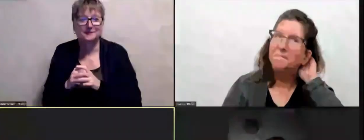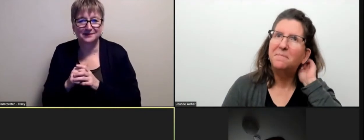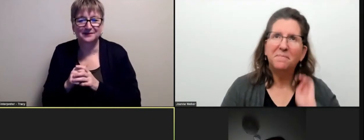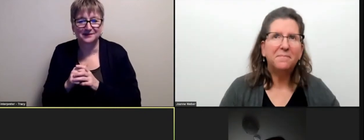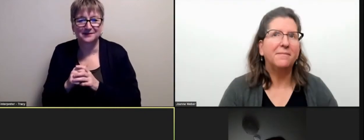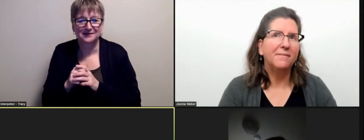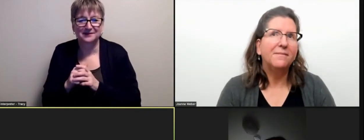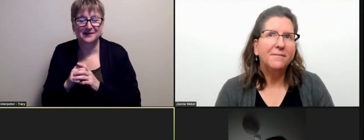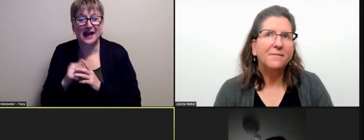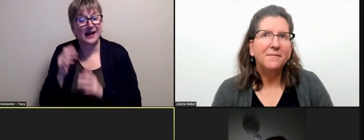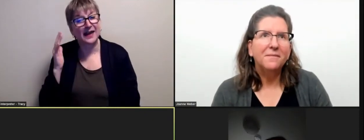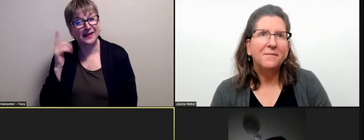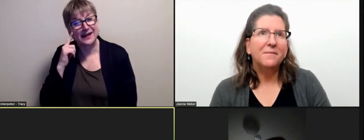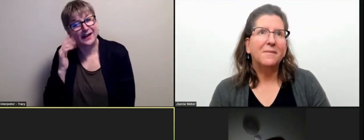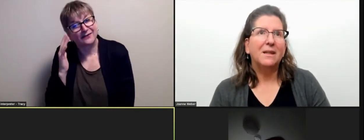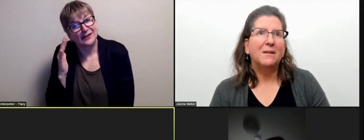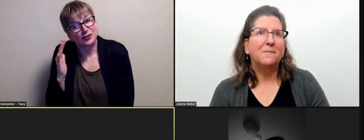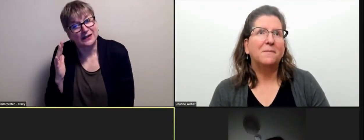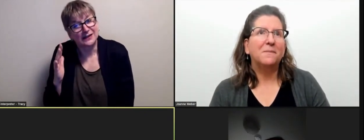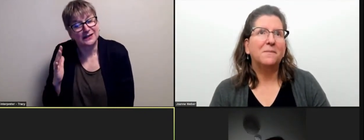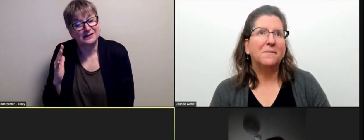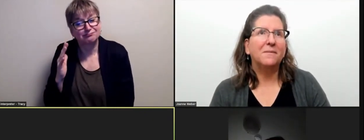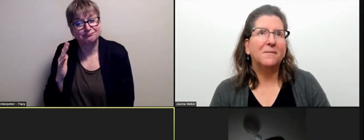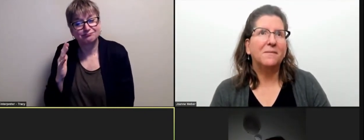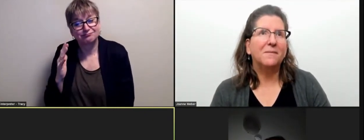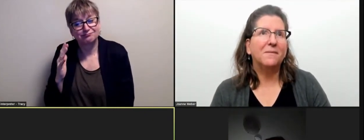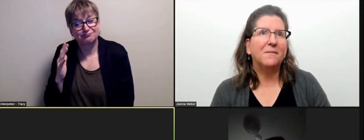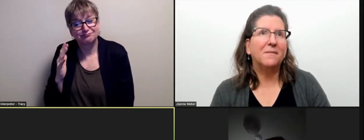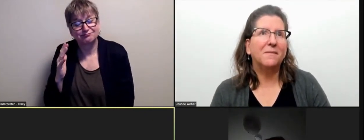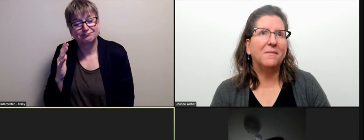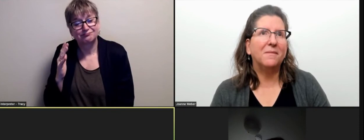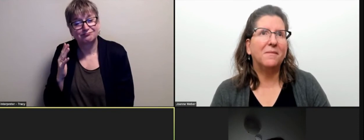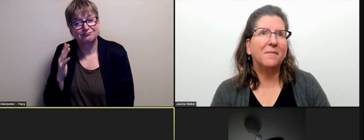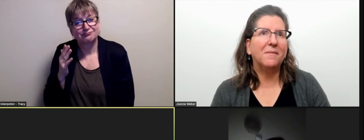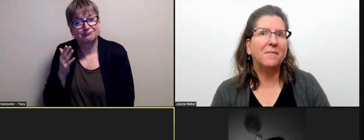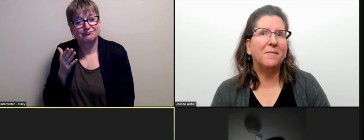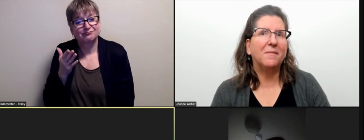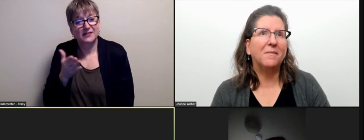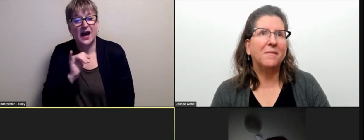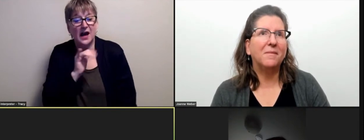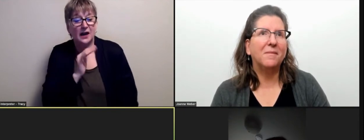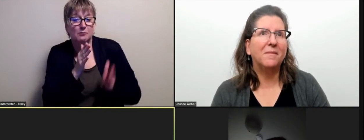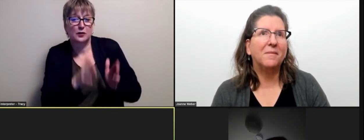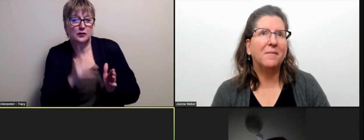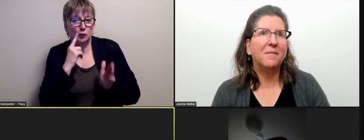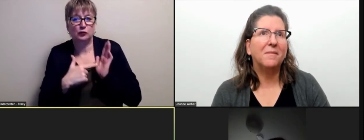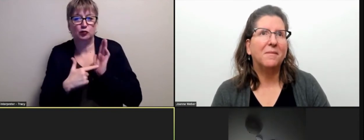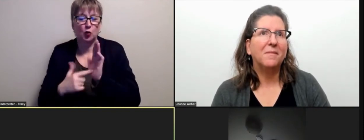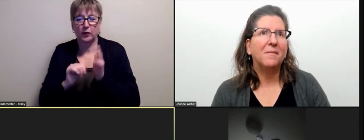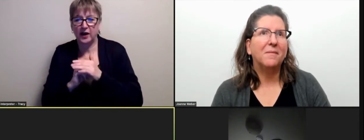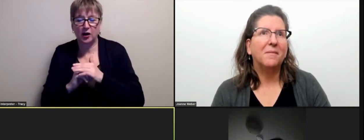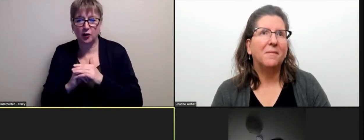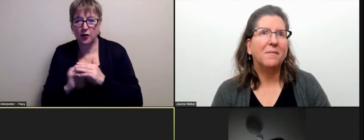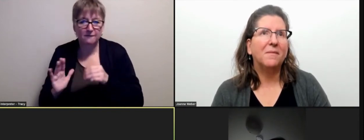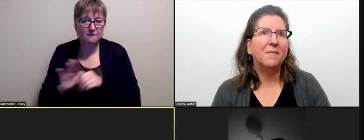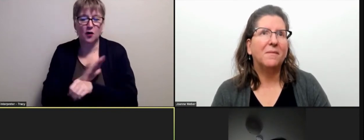eventually that person is going to show his full potential, his or her full potential.